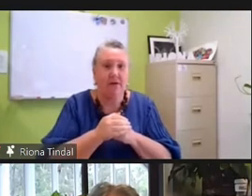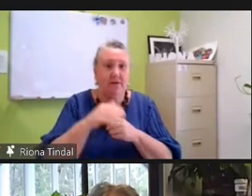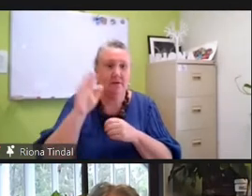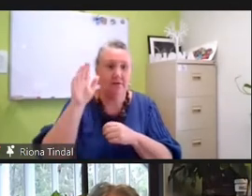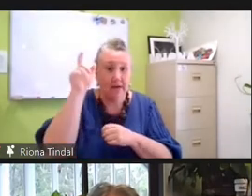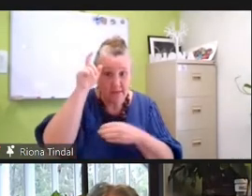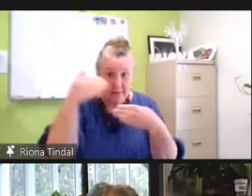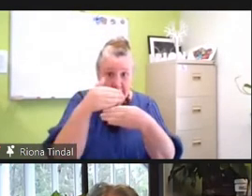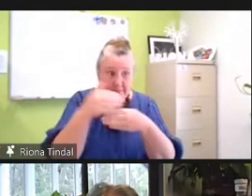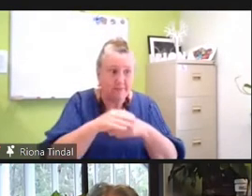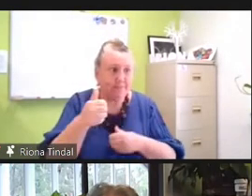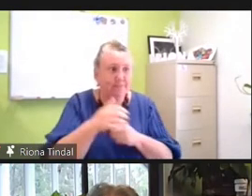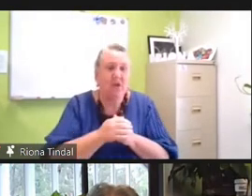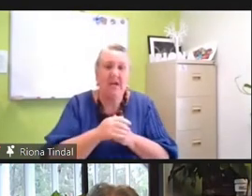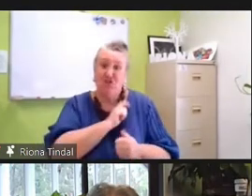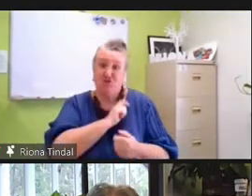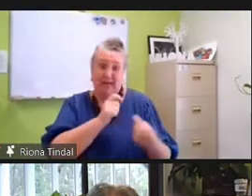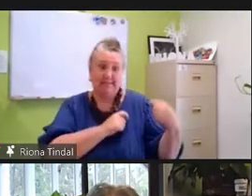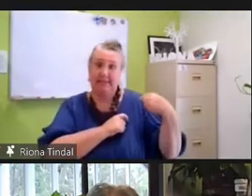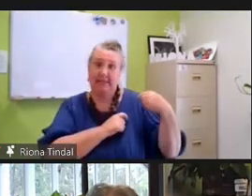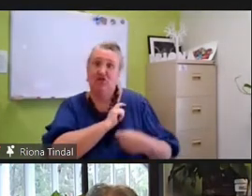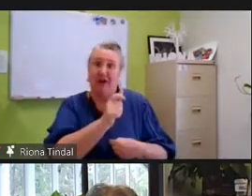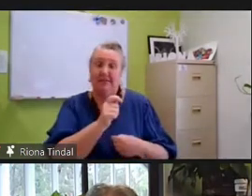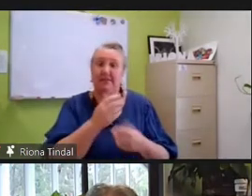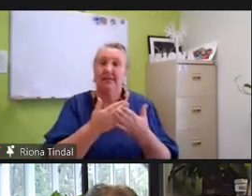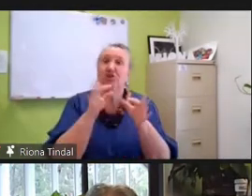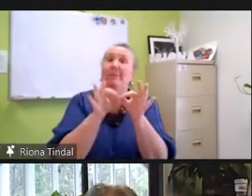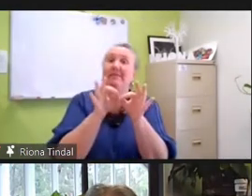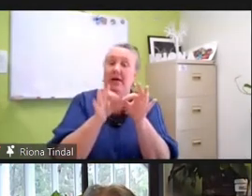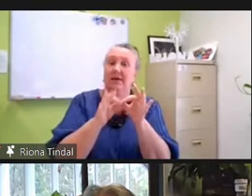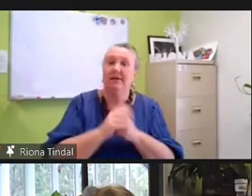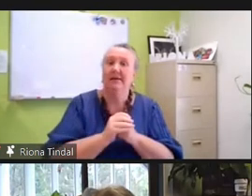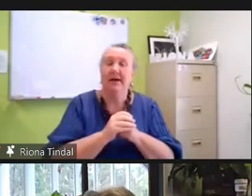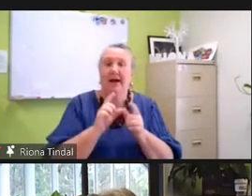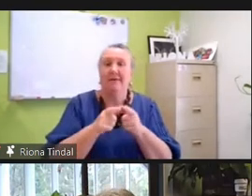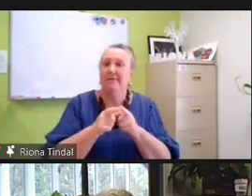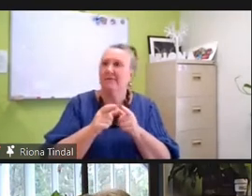next PowerPoint, thank you, Cathy, that would be lovely. So trust is particularly important